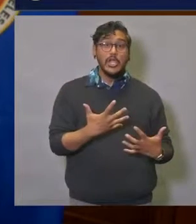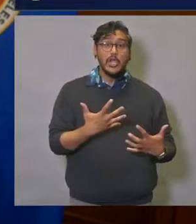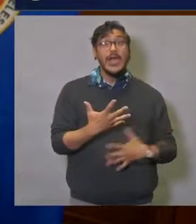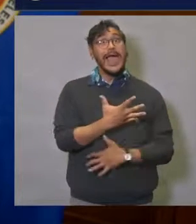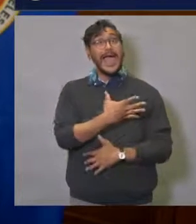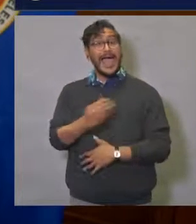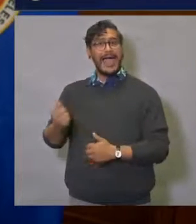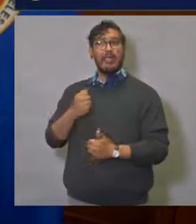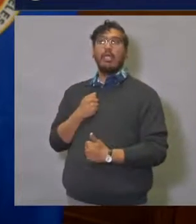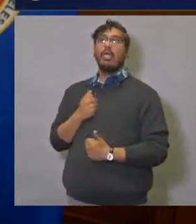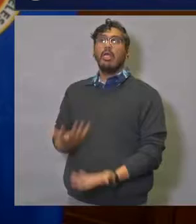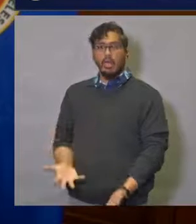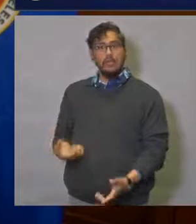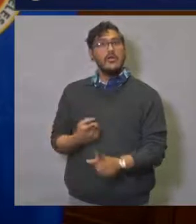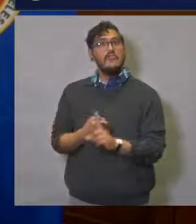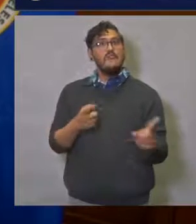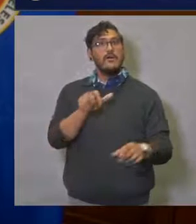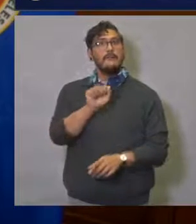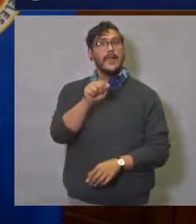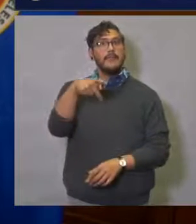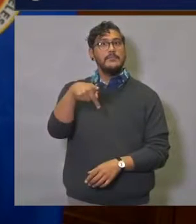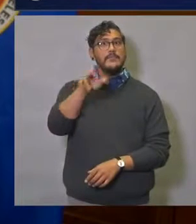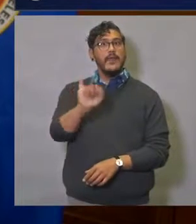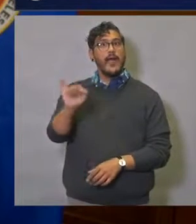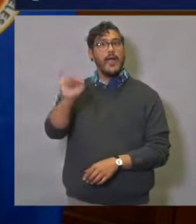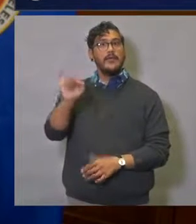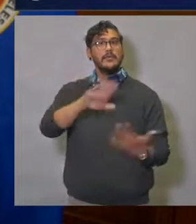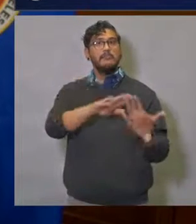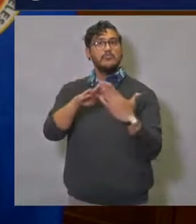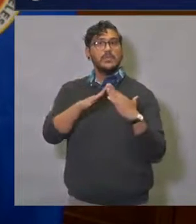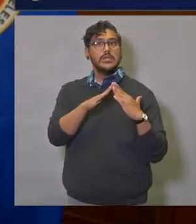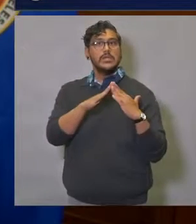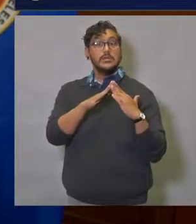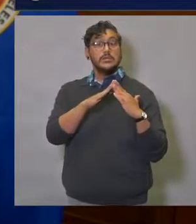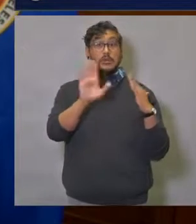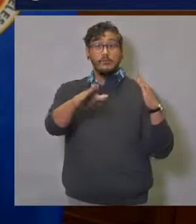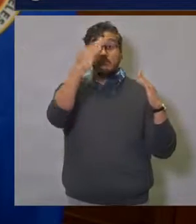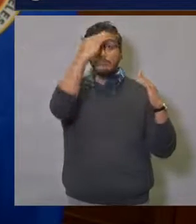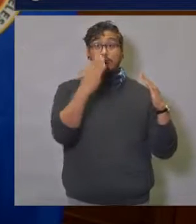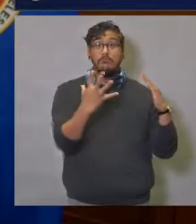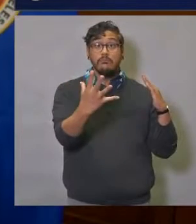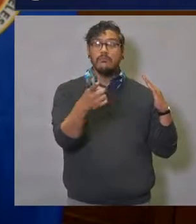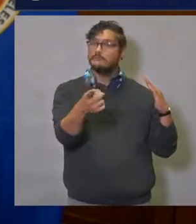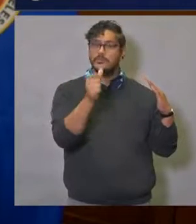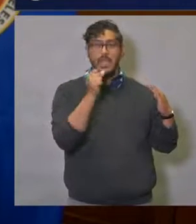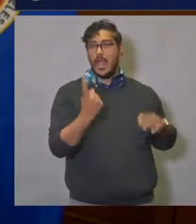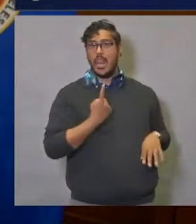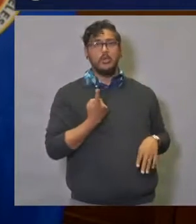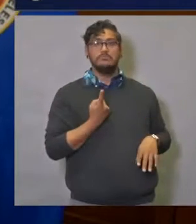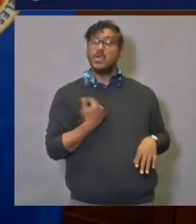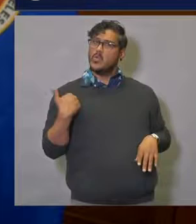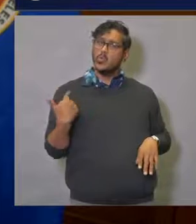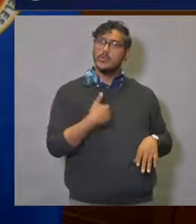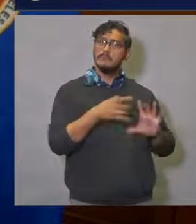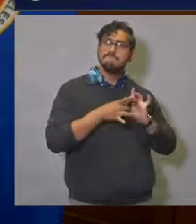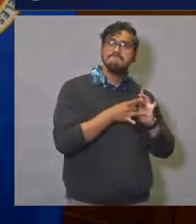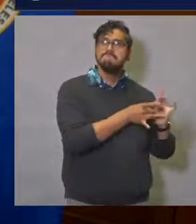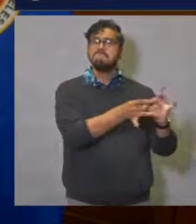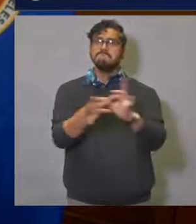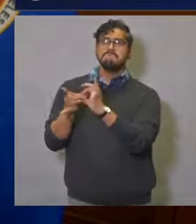AMONG OUR API COMMUNITIES.